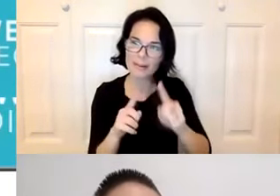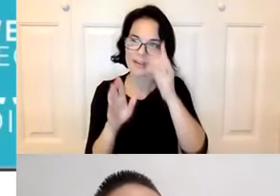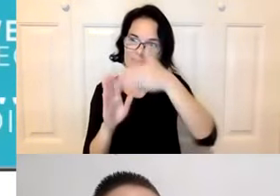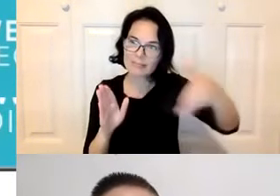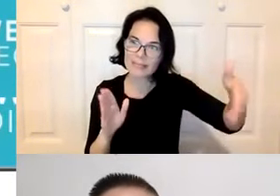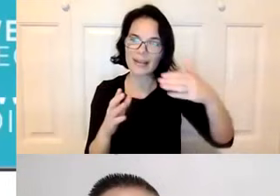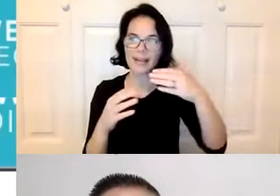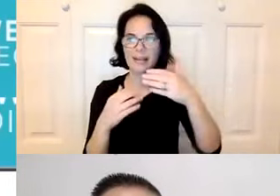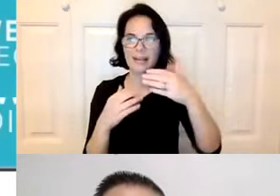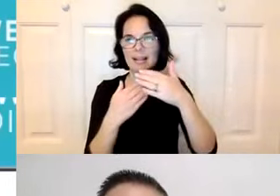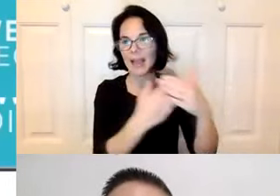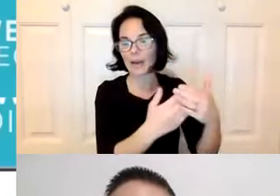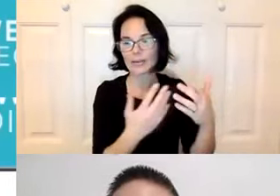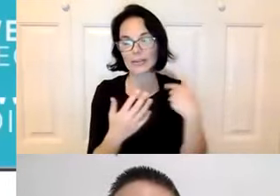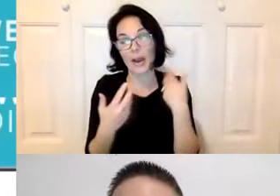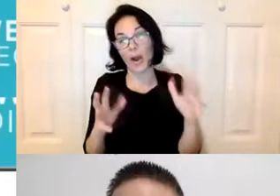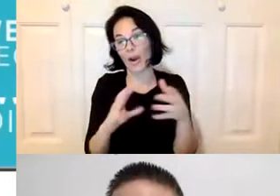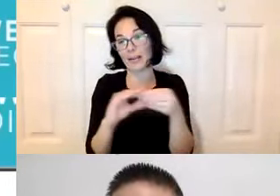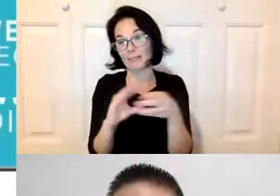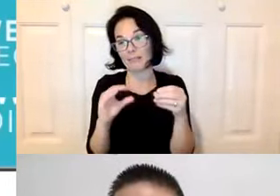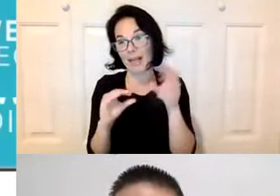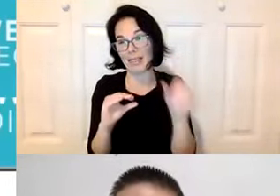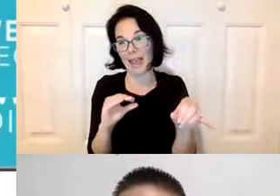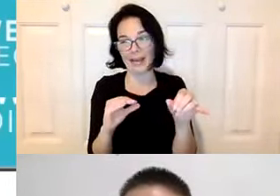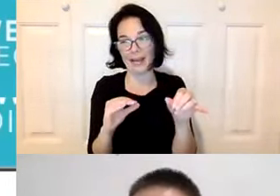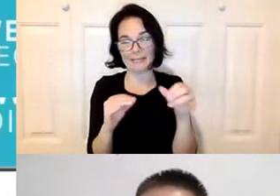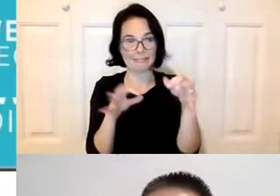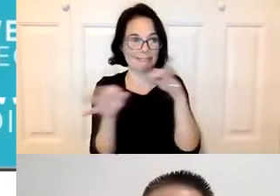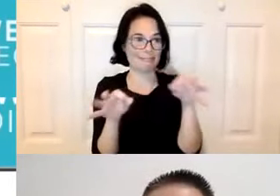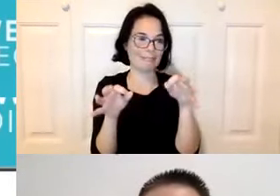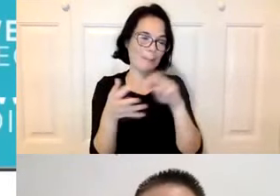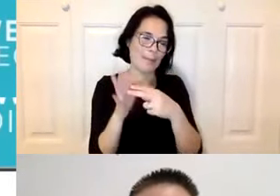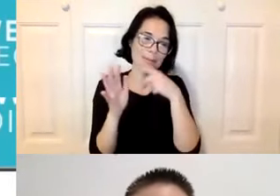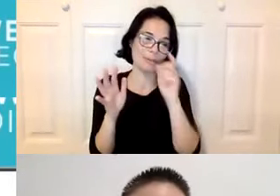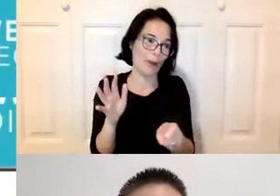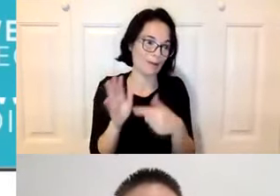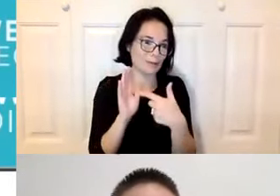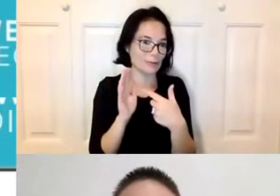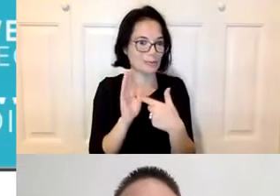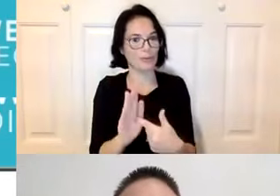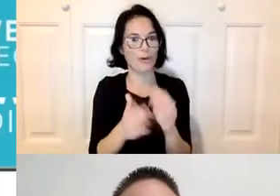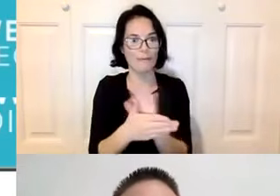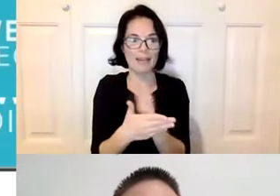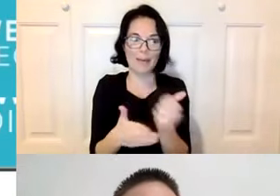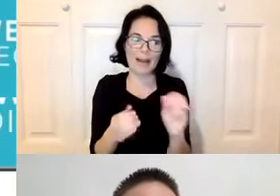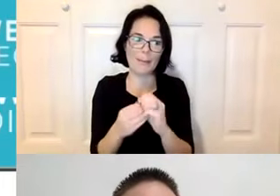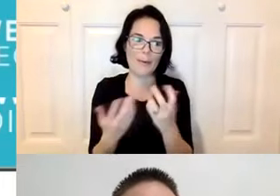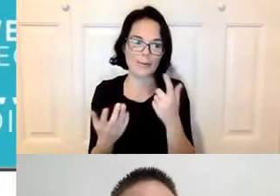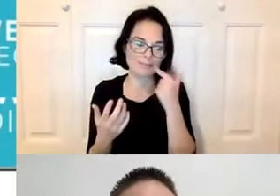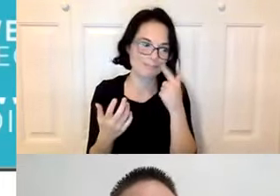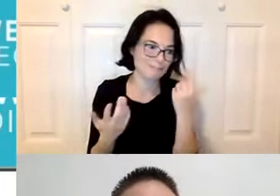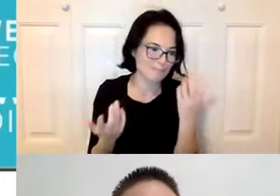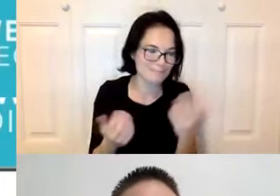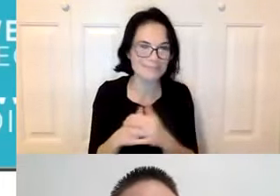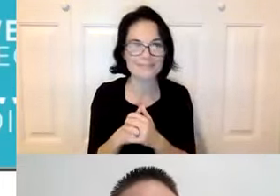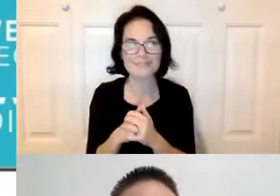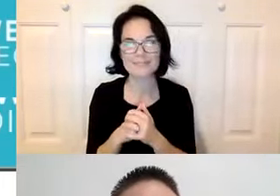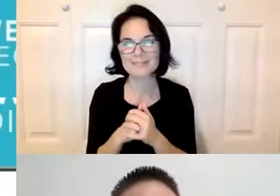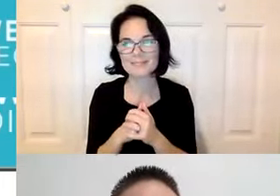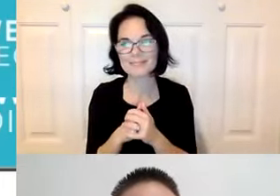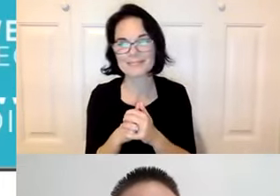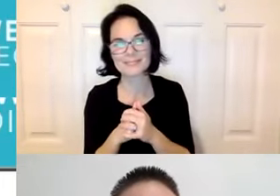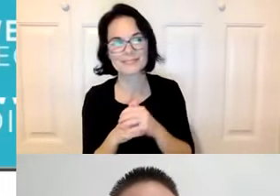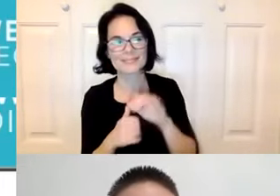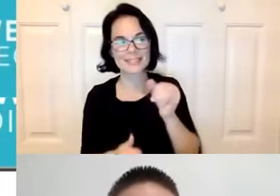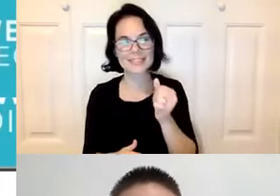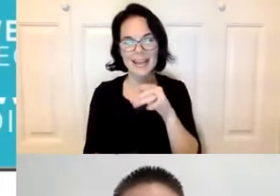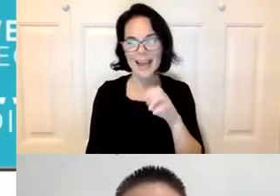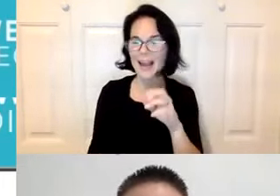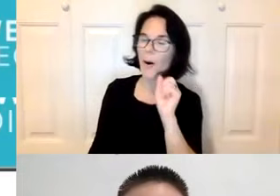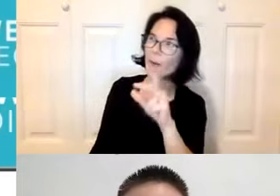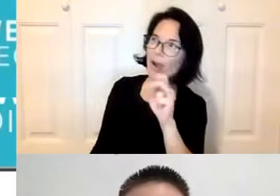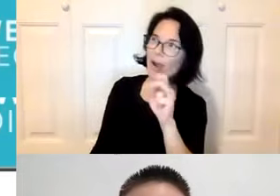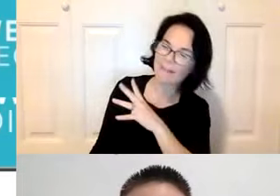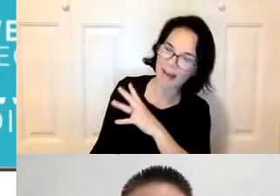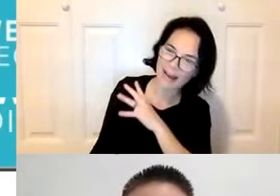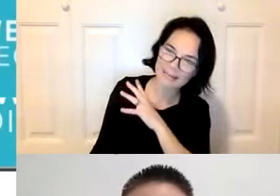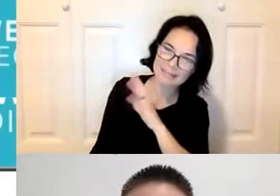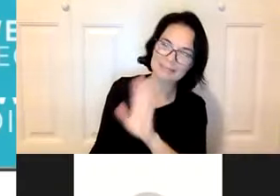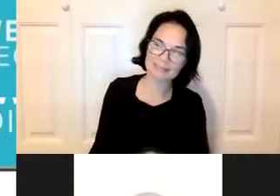by patients’ private insurance policy or by Health & Human Service Administration’s fund.